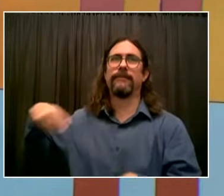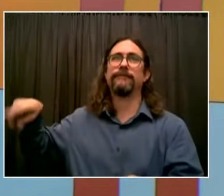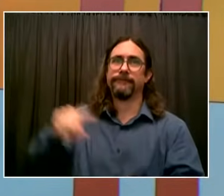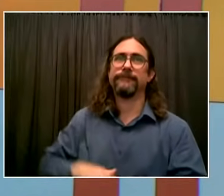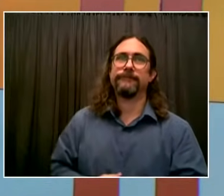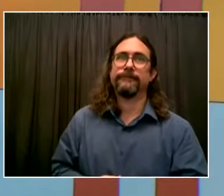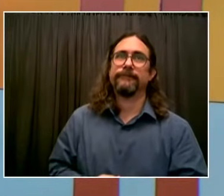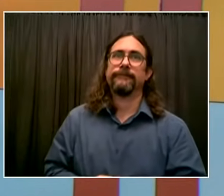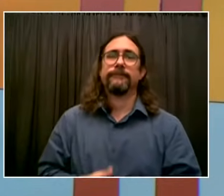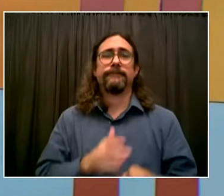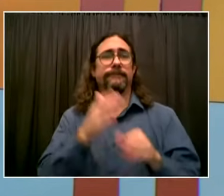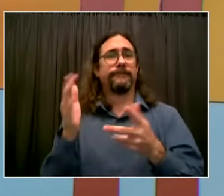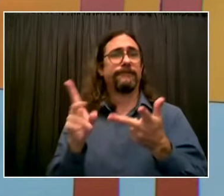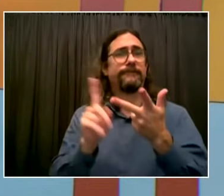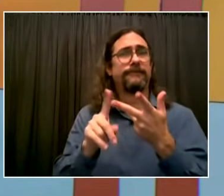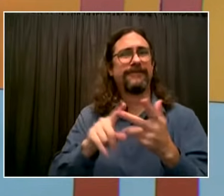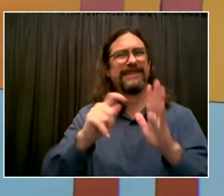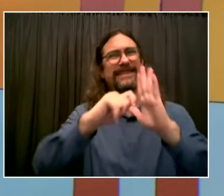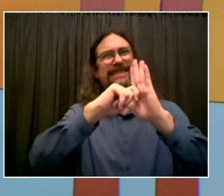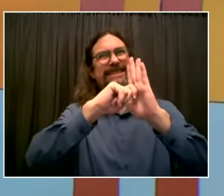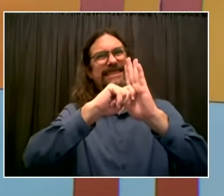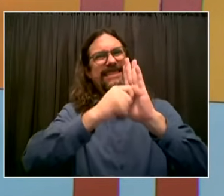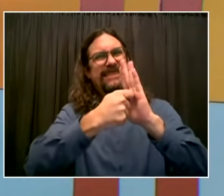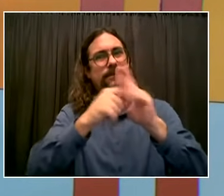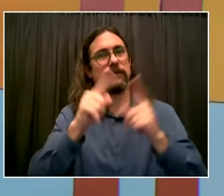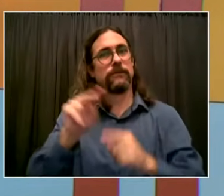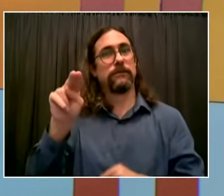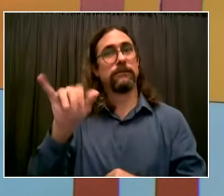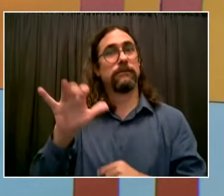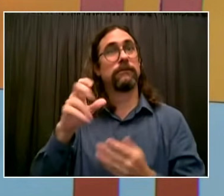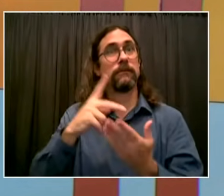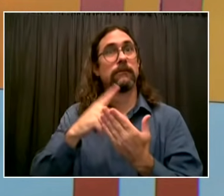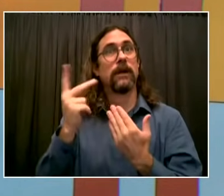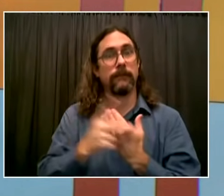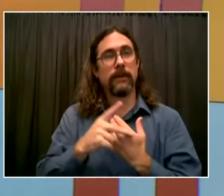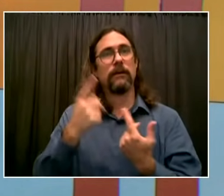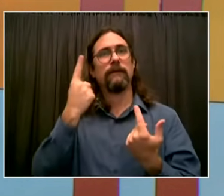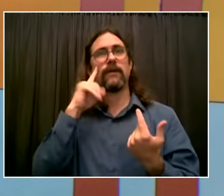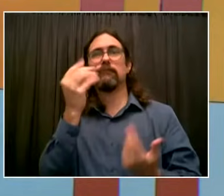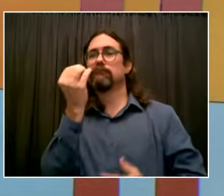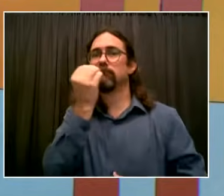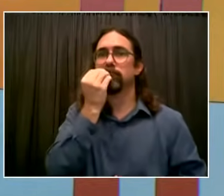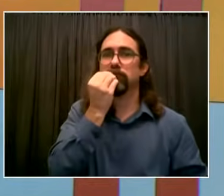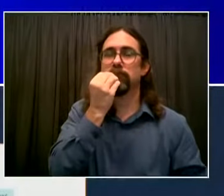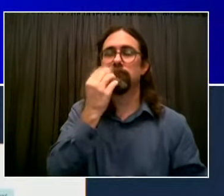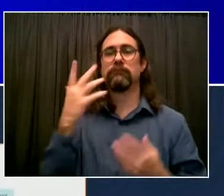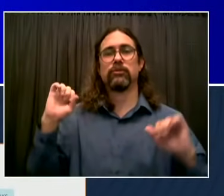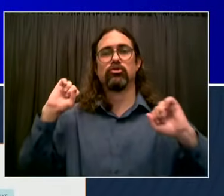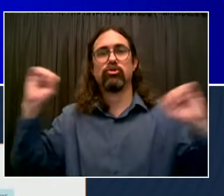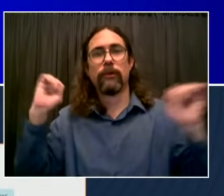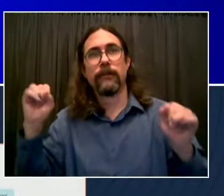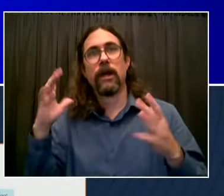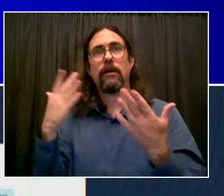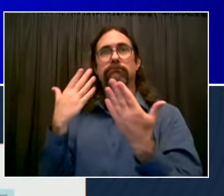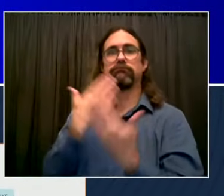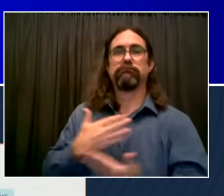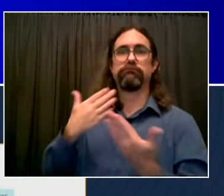THEY COULD WORK, PROVING THEY COULD BE DONE INDOOR DINING, ENTERTAINMENT, FITNESS, WHAT WE DI DHERE STARTED THE BALL